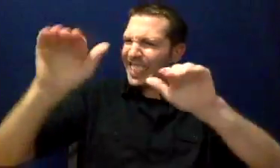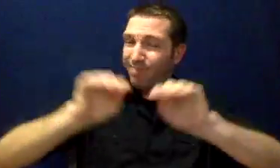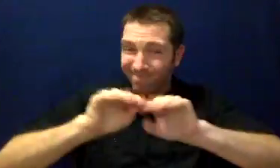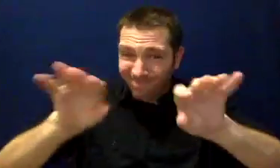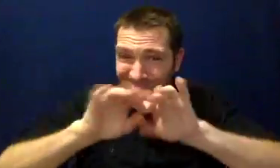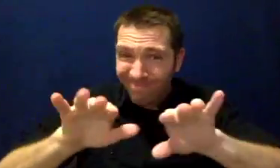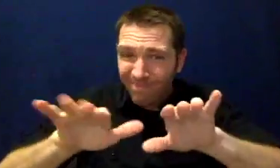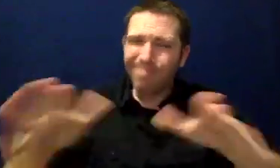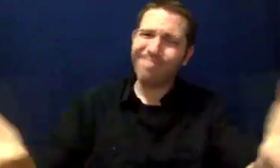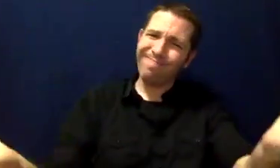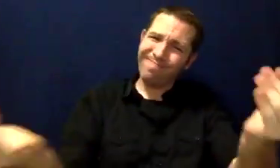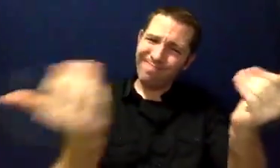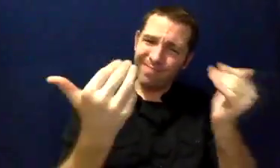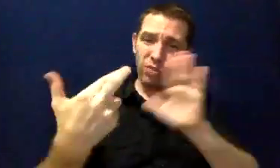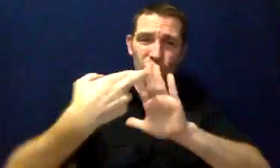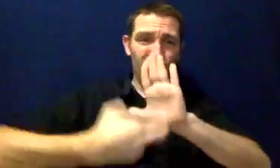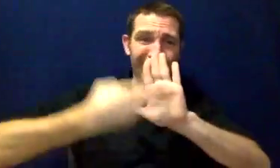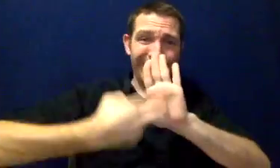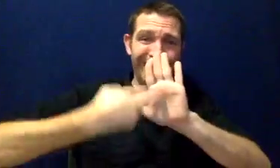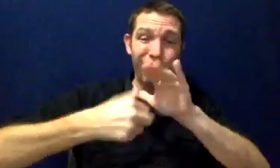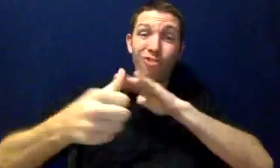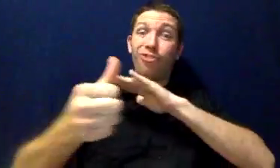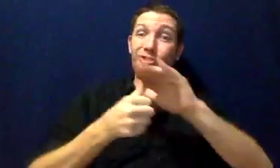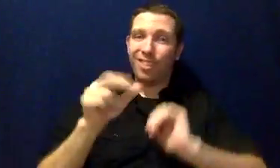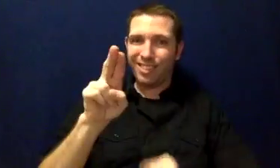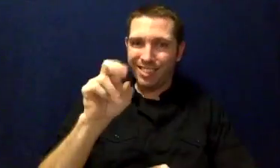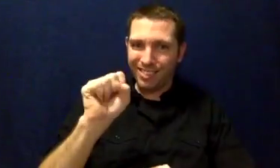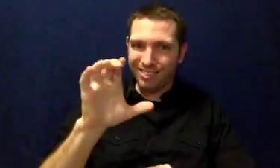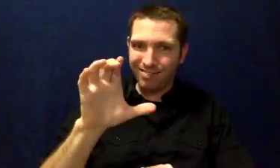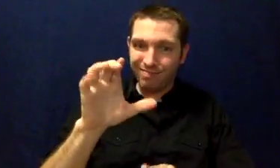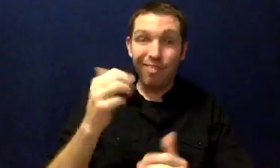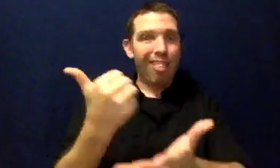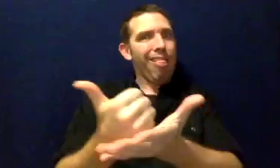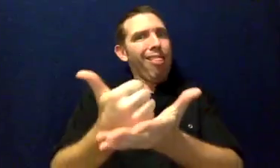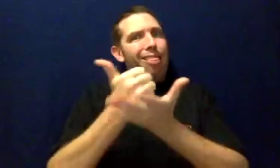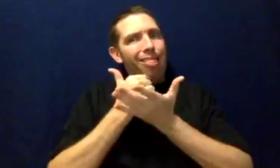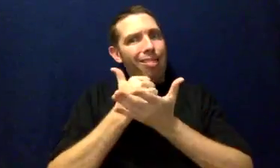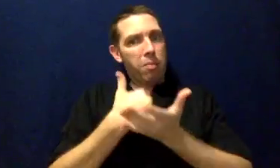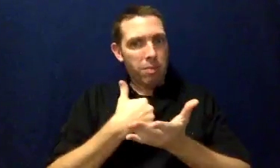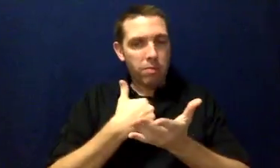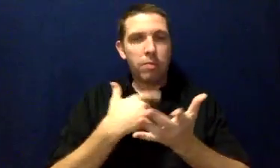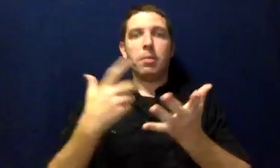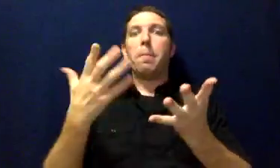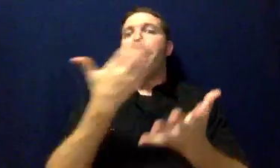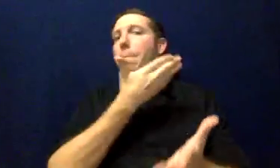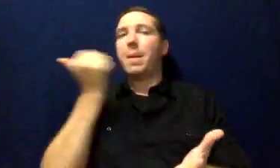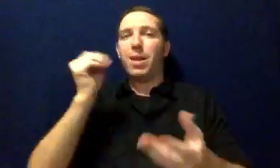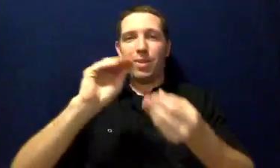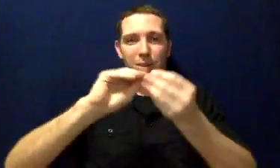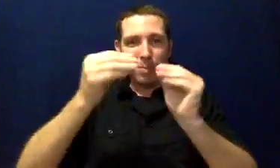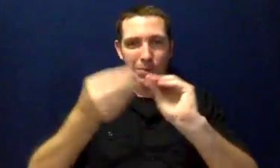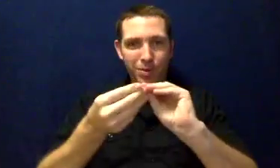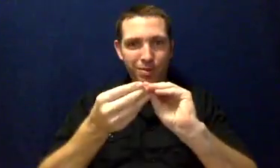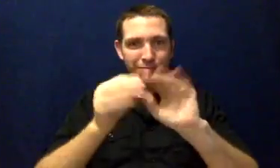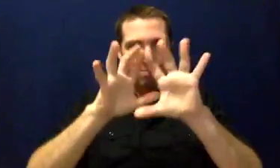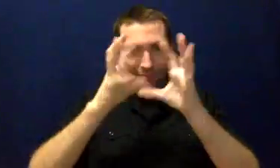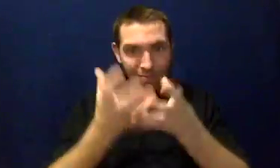Tell everyone! Spread the word!! Register with the Usher Syndrome Coalition! Help us to get better numbers, worldwide.